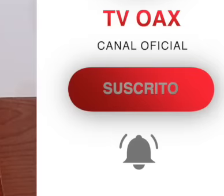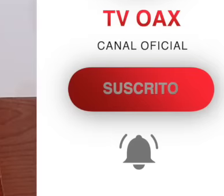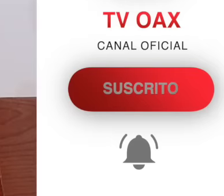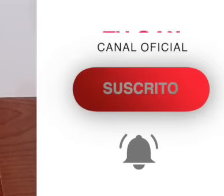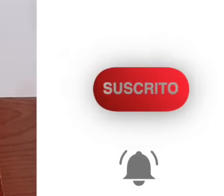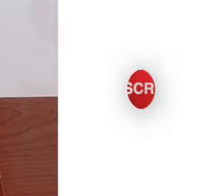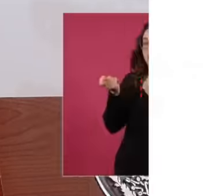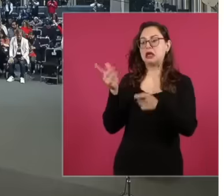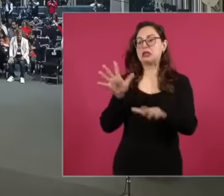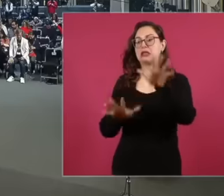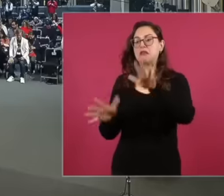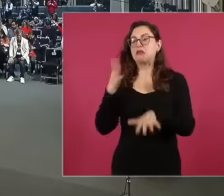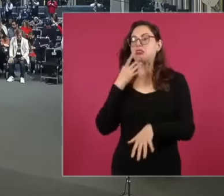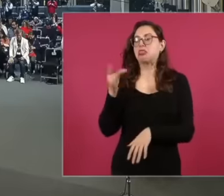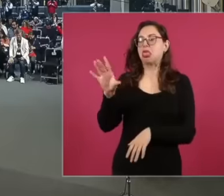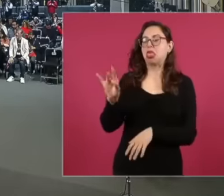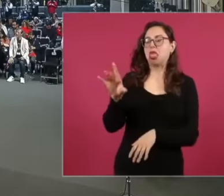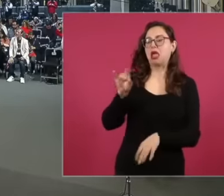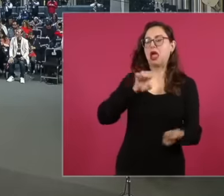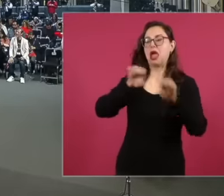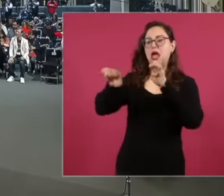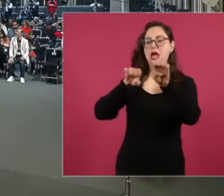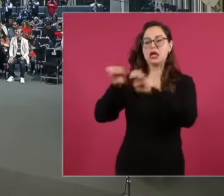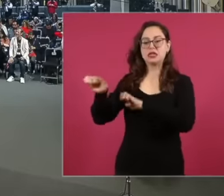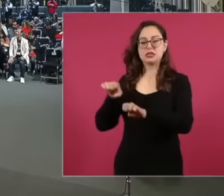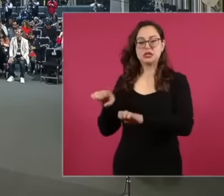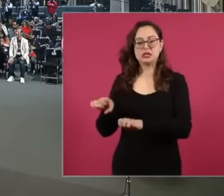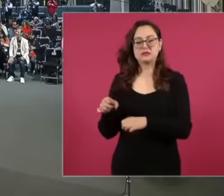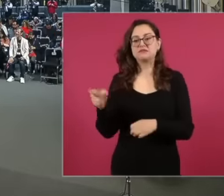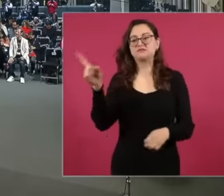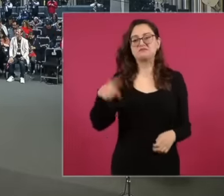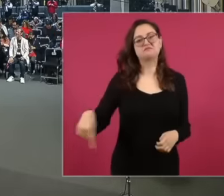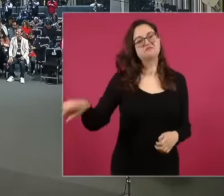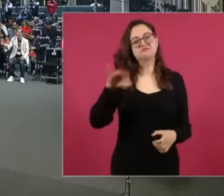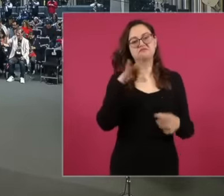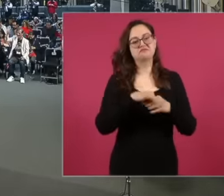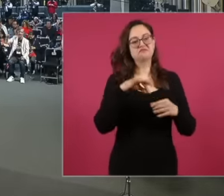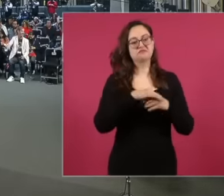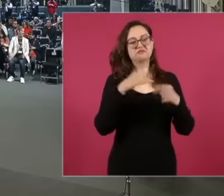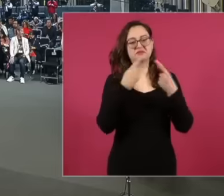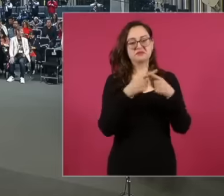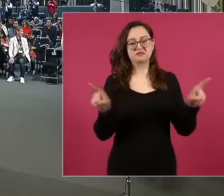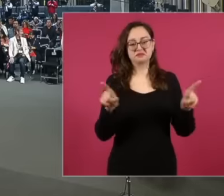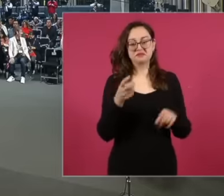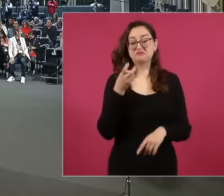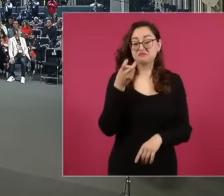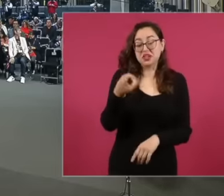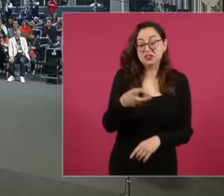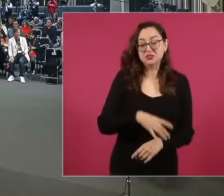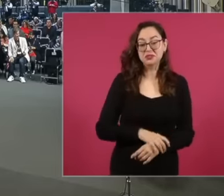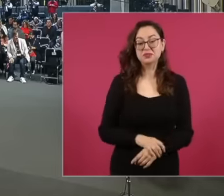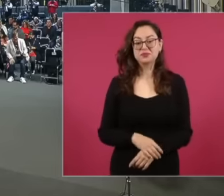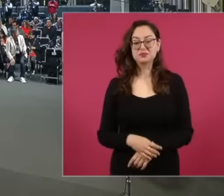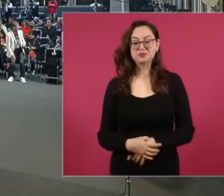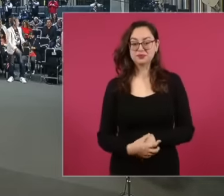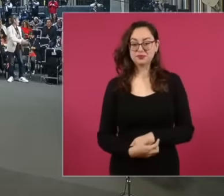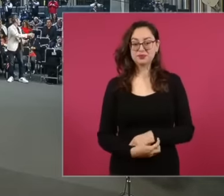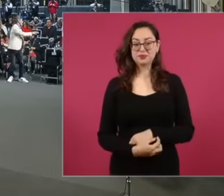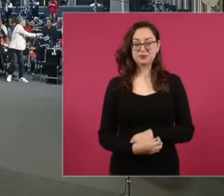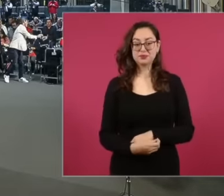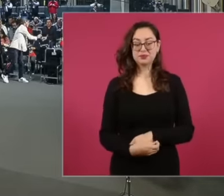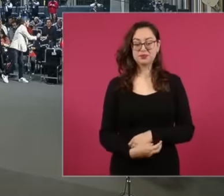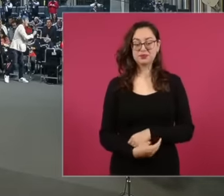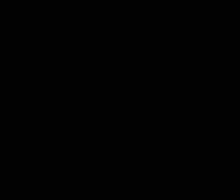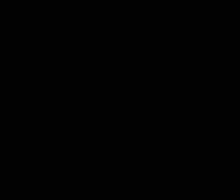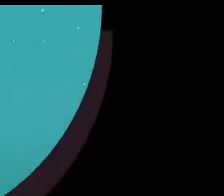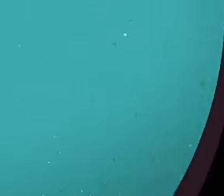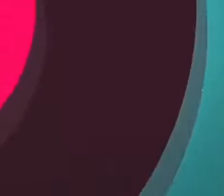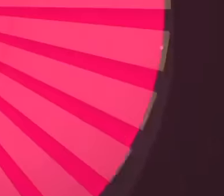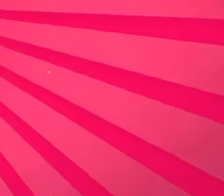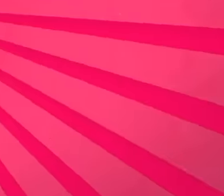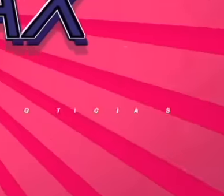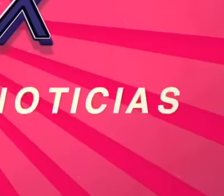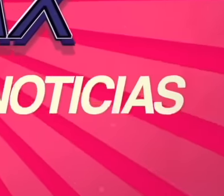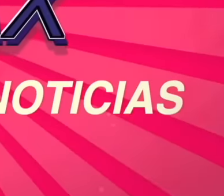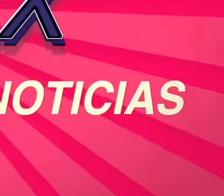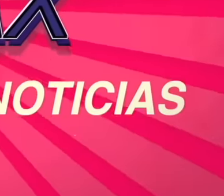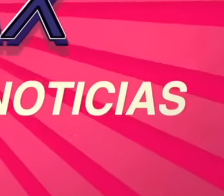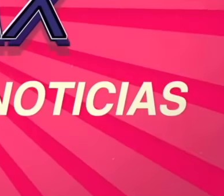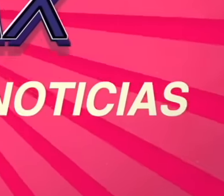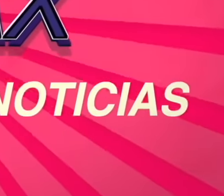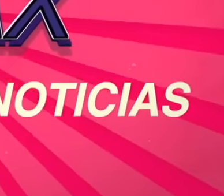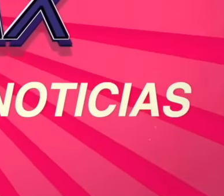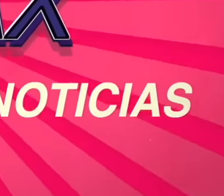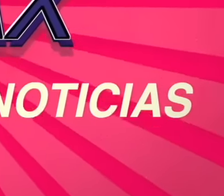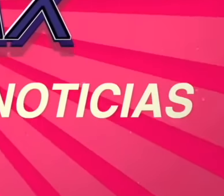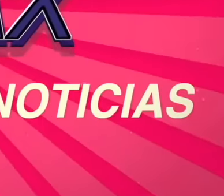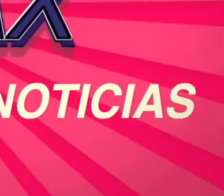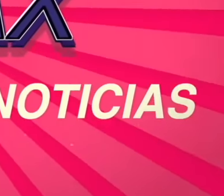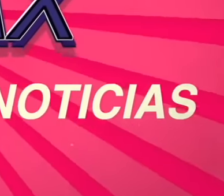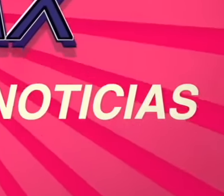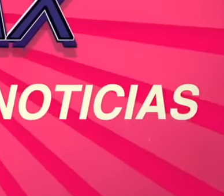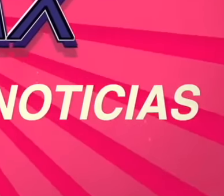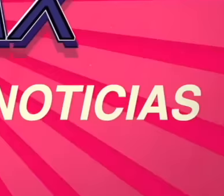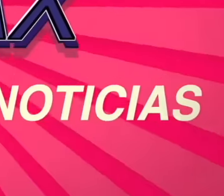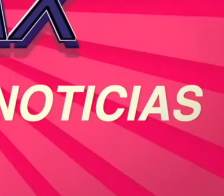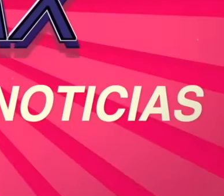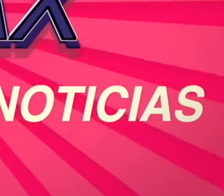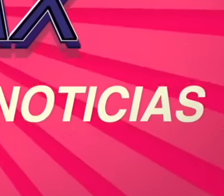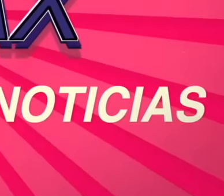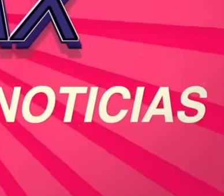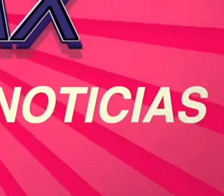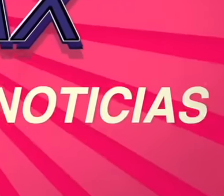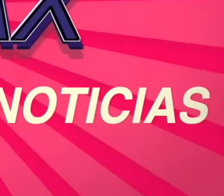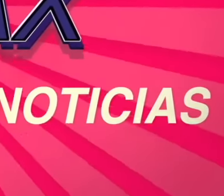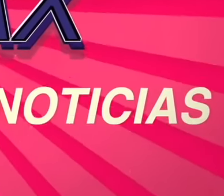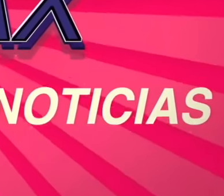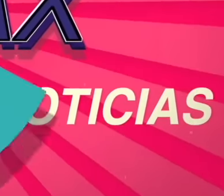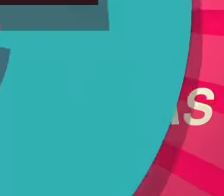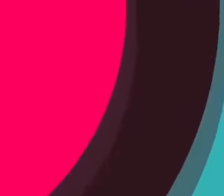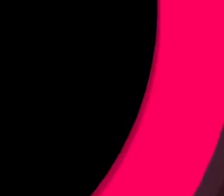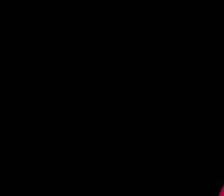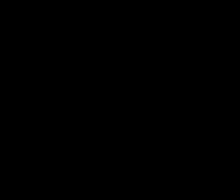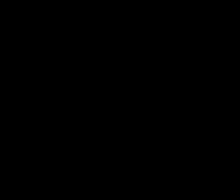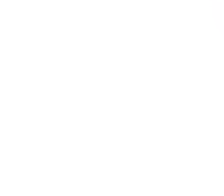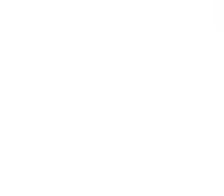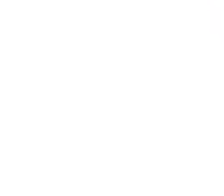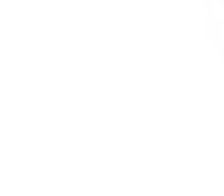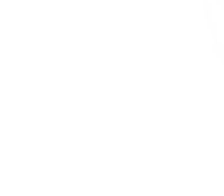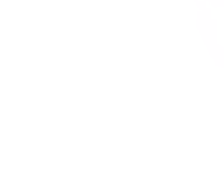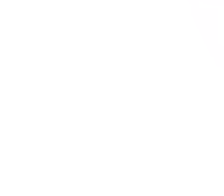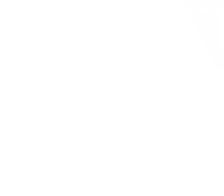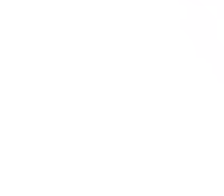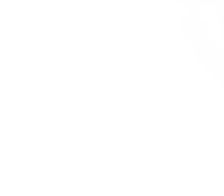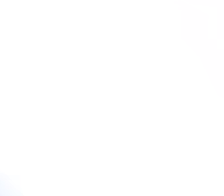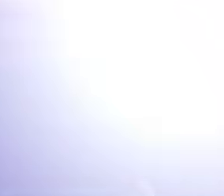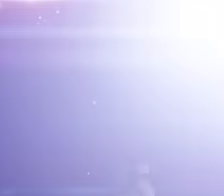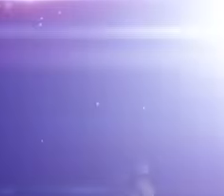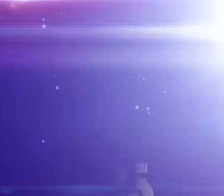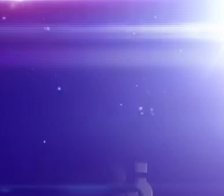to belittle the people because that is what is happening ahead